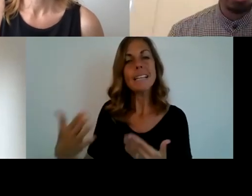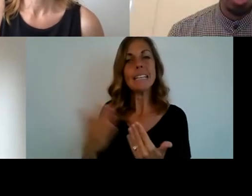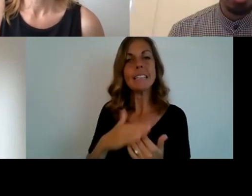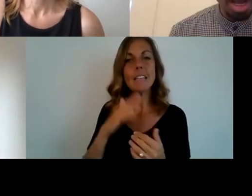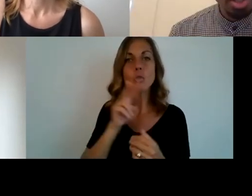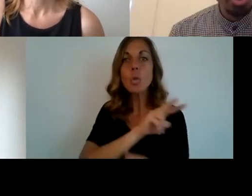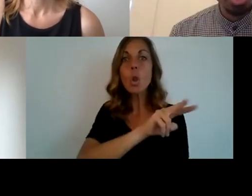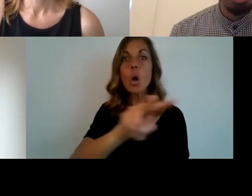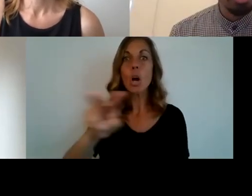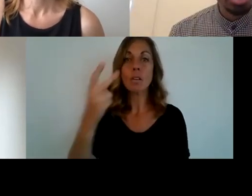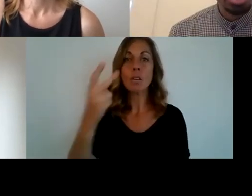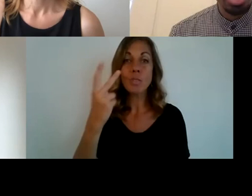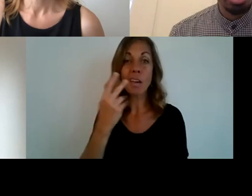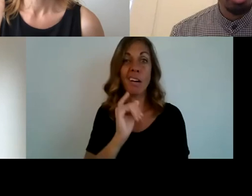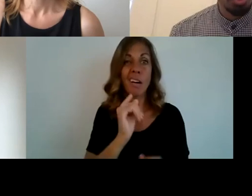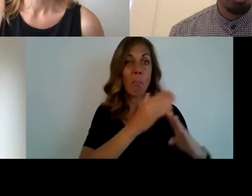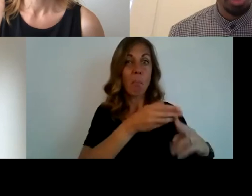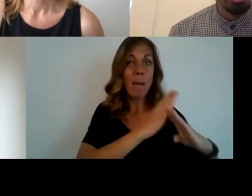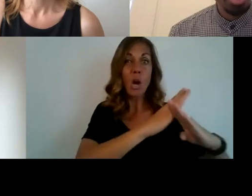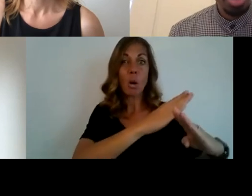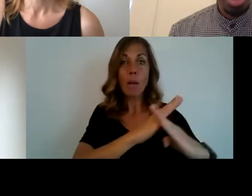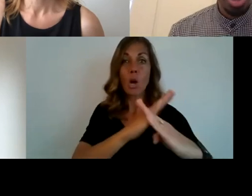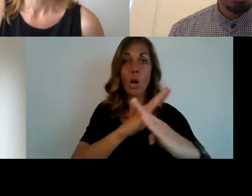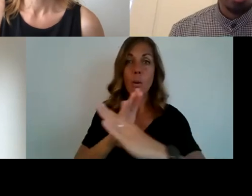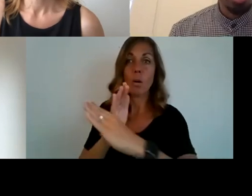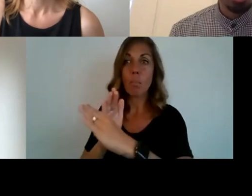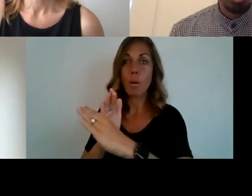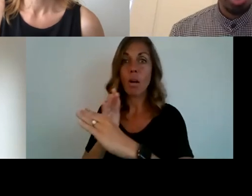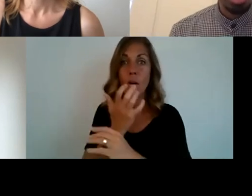and see all the obstacles in front of us and get a little overwhelmed about where to start.